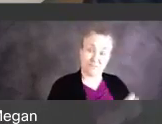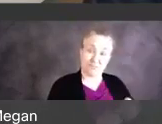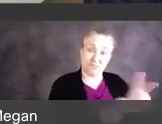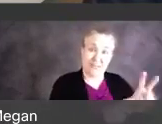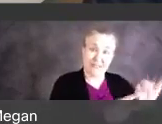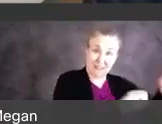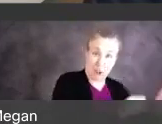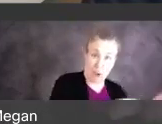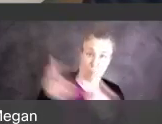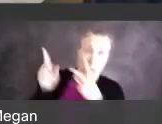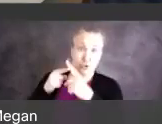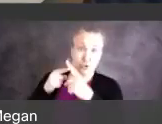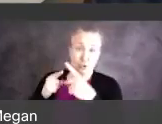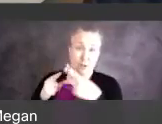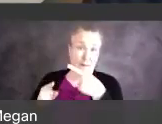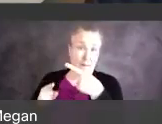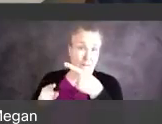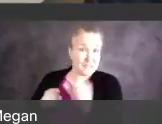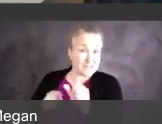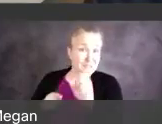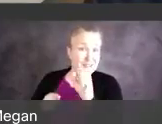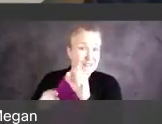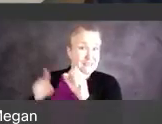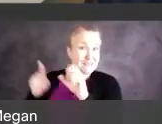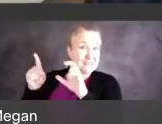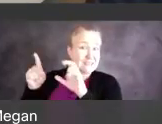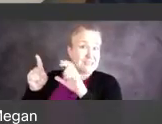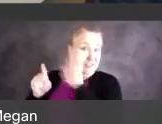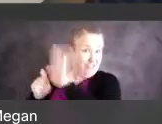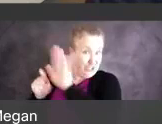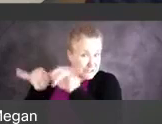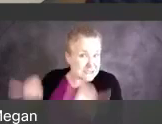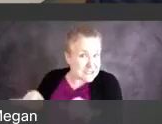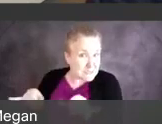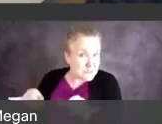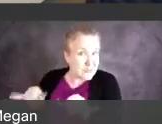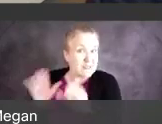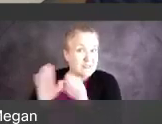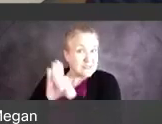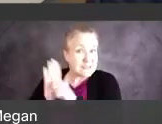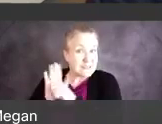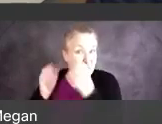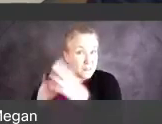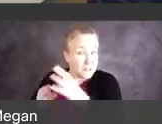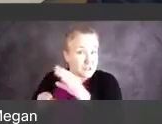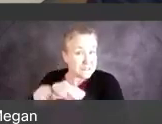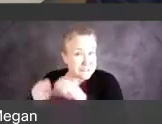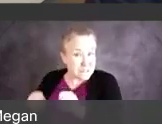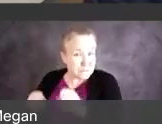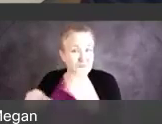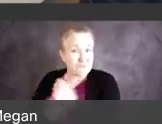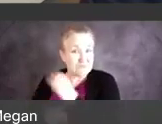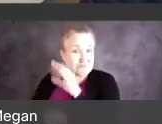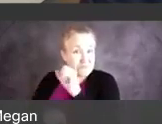SIIS system, which is the State Immunization Information System, the acronym is "SIIS." So